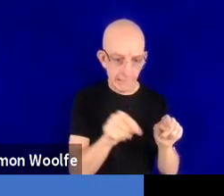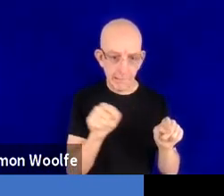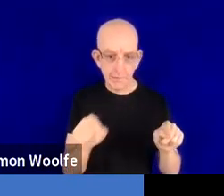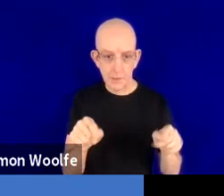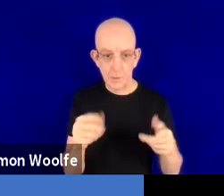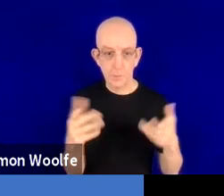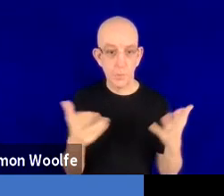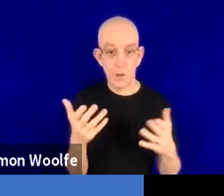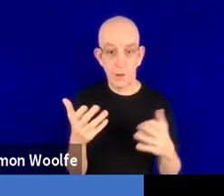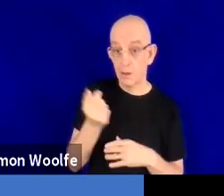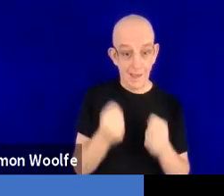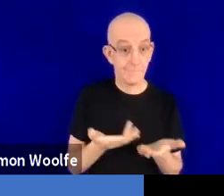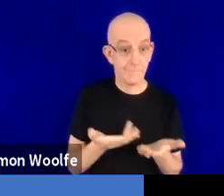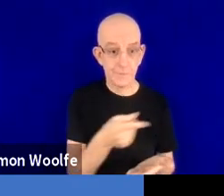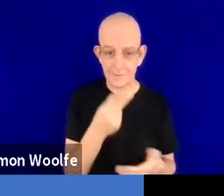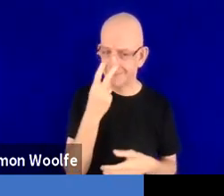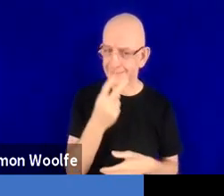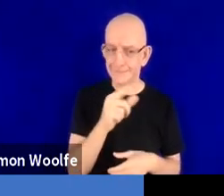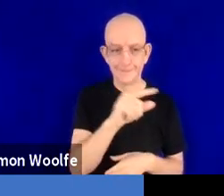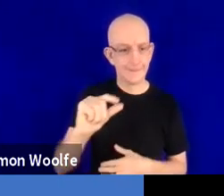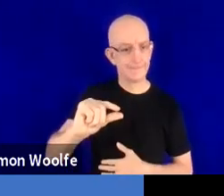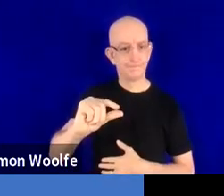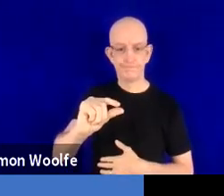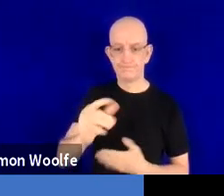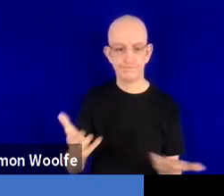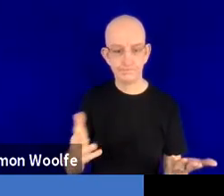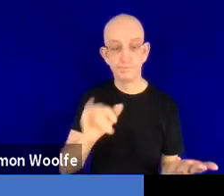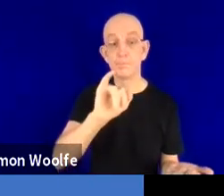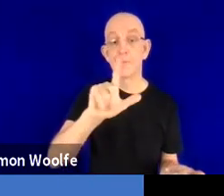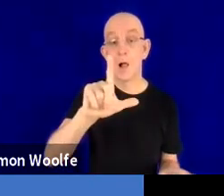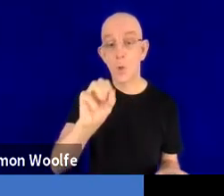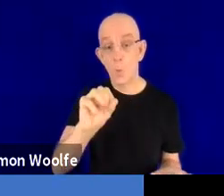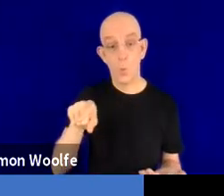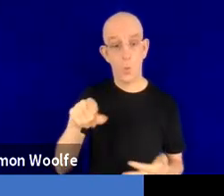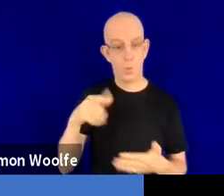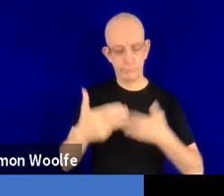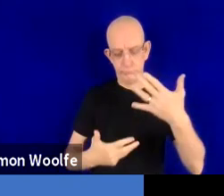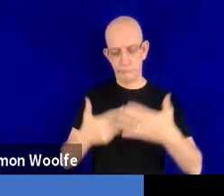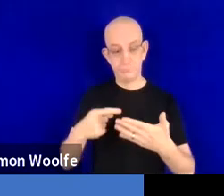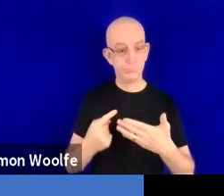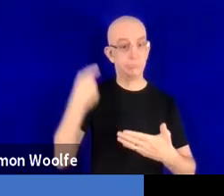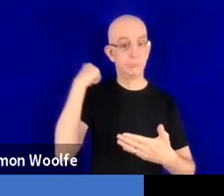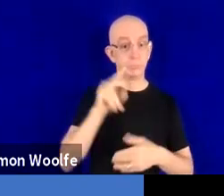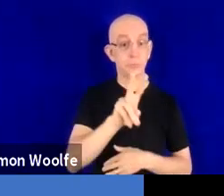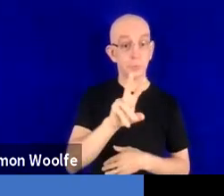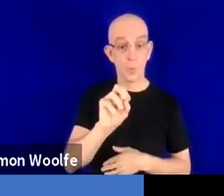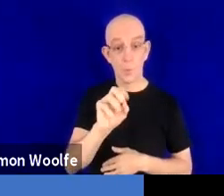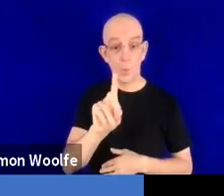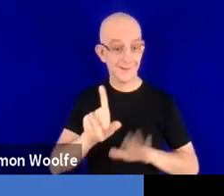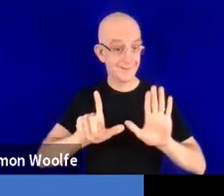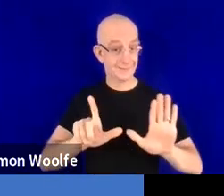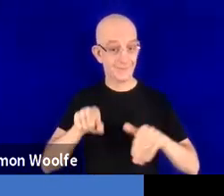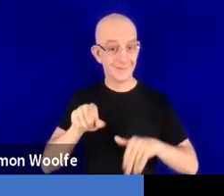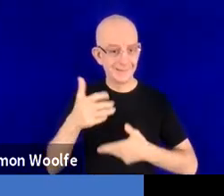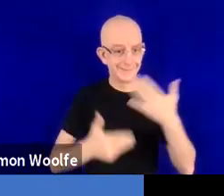that just one in 5, 18% of persons with severe disabilities, just severe disability, were receiving some kind of disability benefit